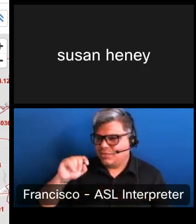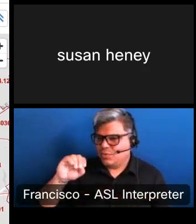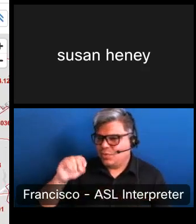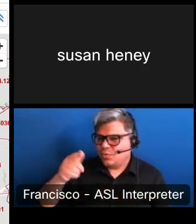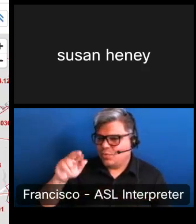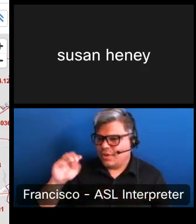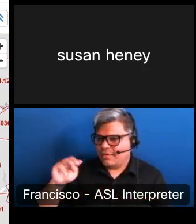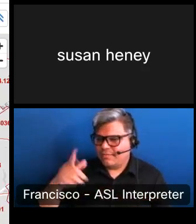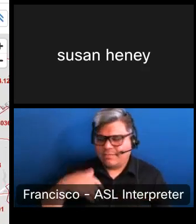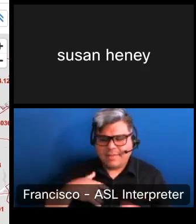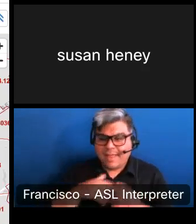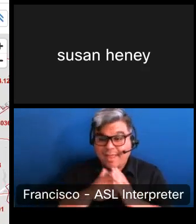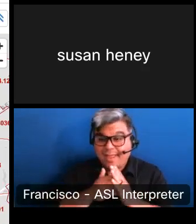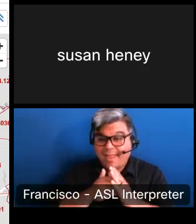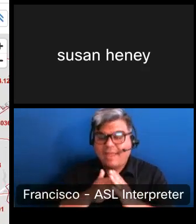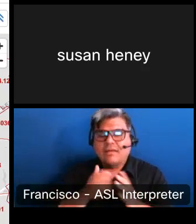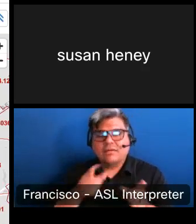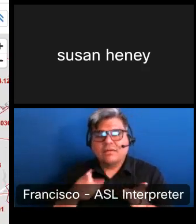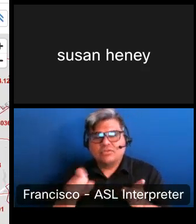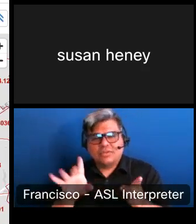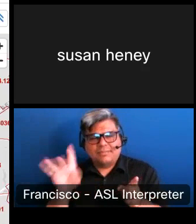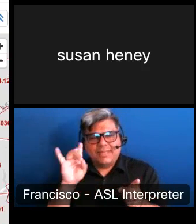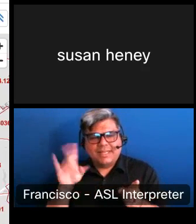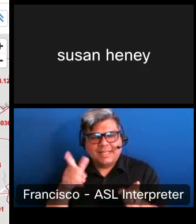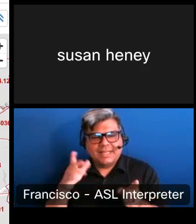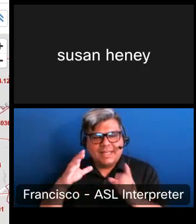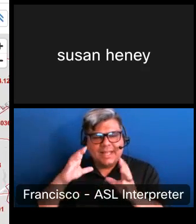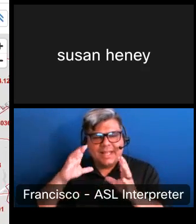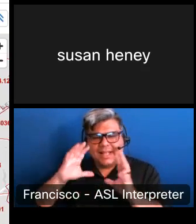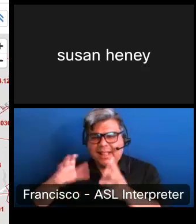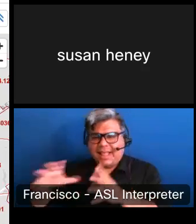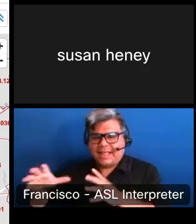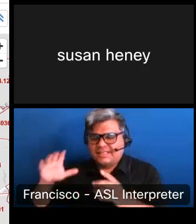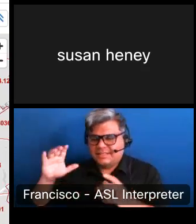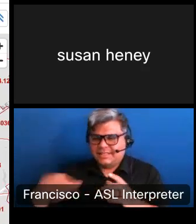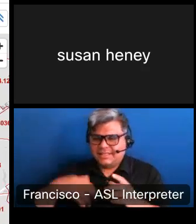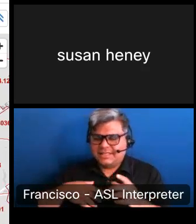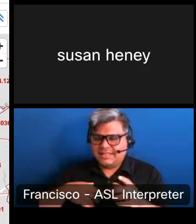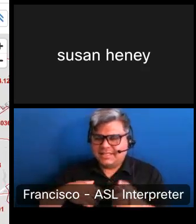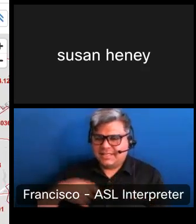you'll need to click Classes, which is right here, and that will adjust the numbers in the legend.